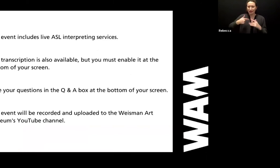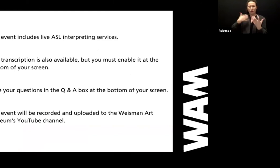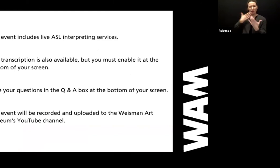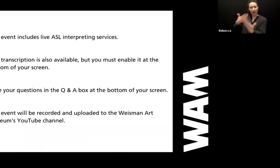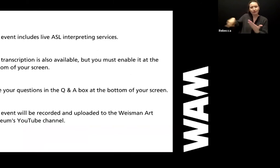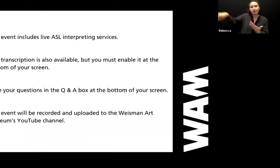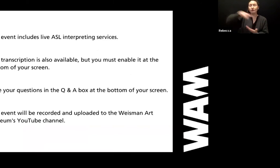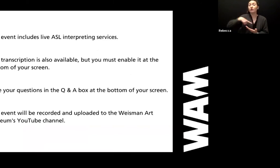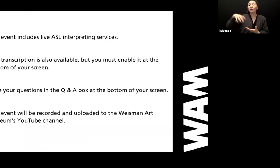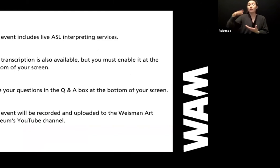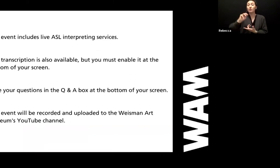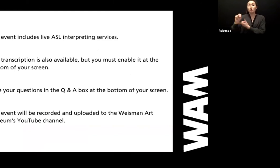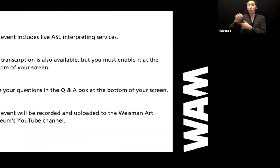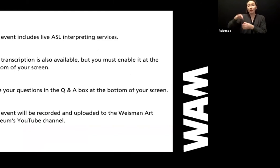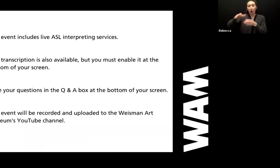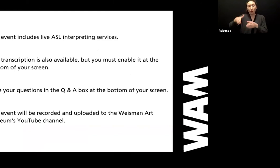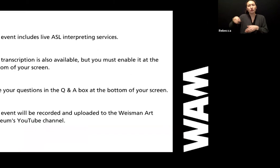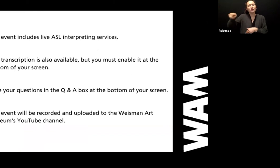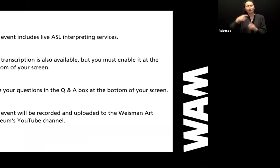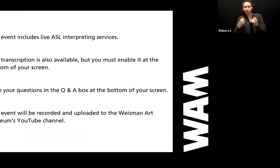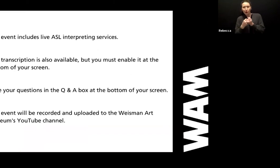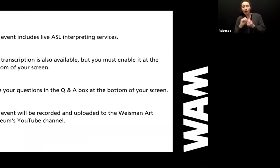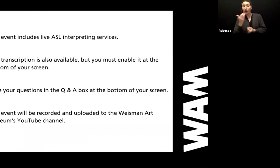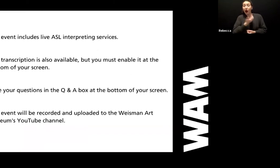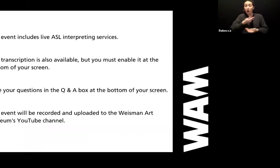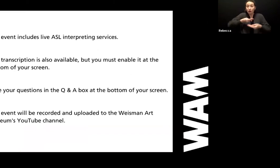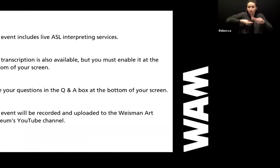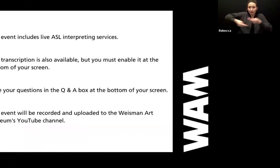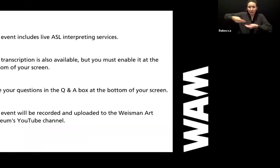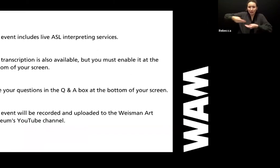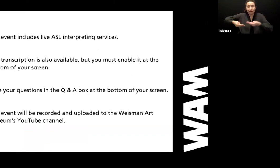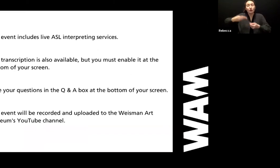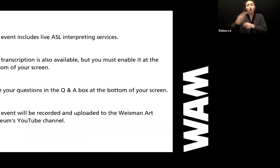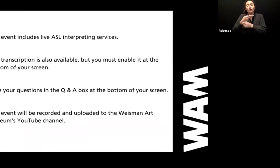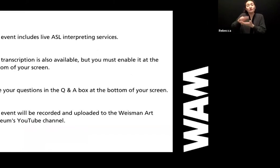budget of our museum through funds from the Minnesota State Arts Board. Thank you to the